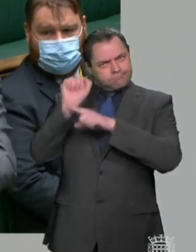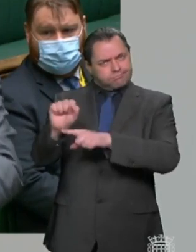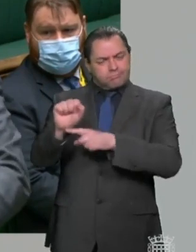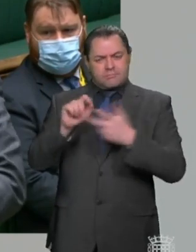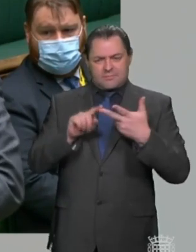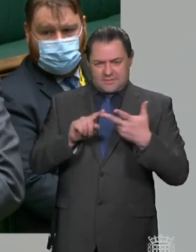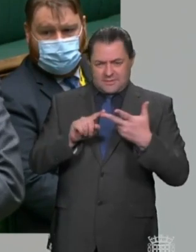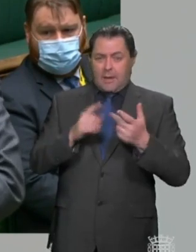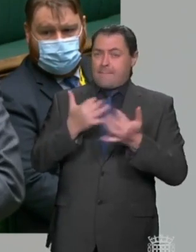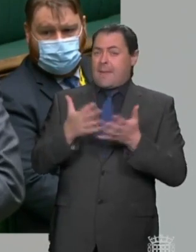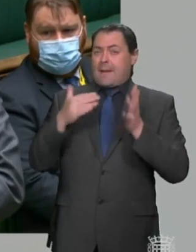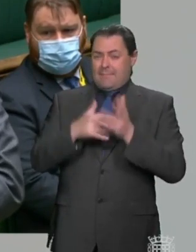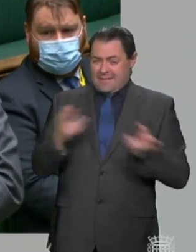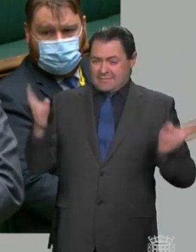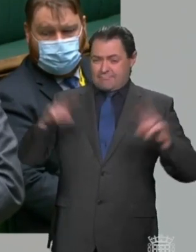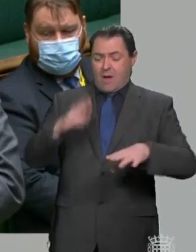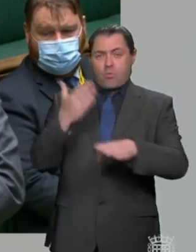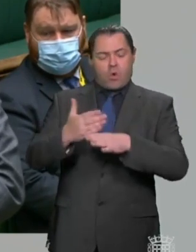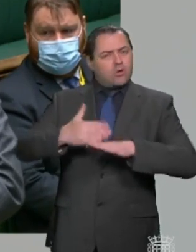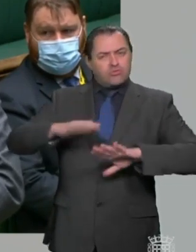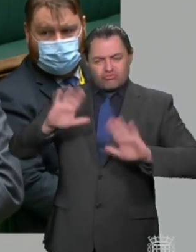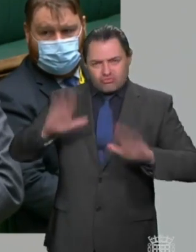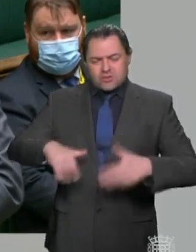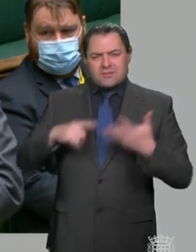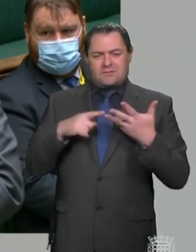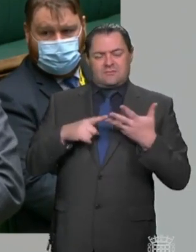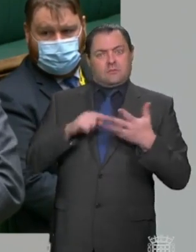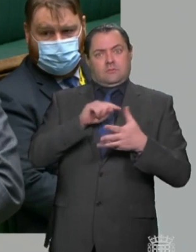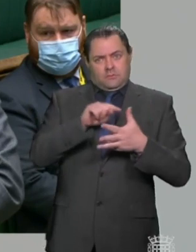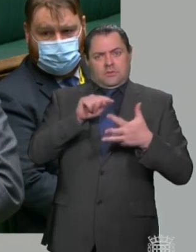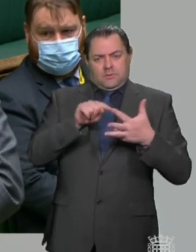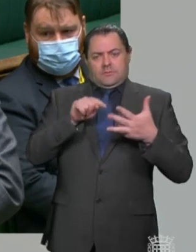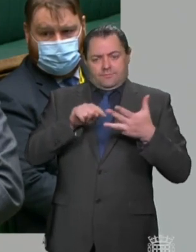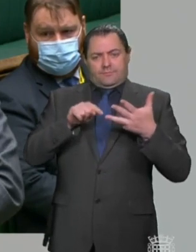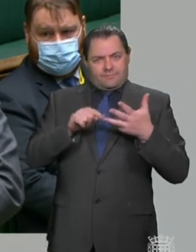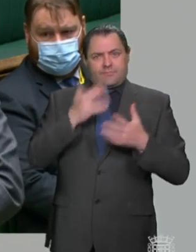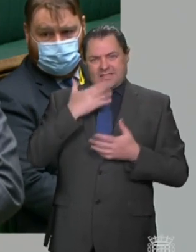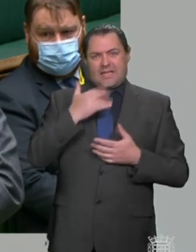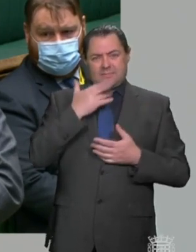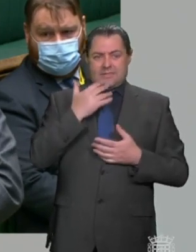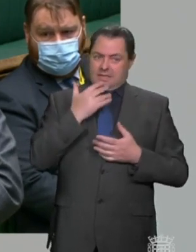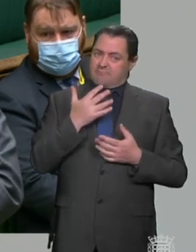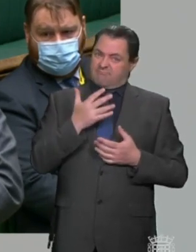back to their offices prematurely. There is no doubt that these mistakes cost many thousands of